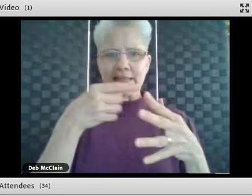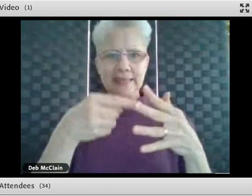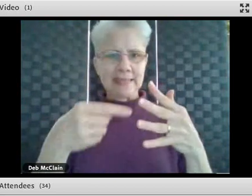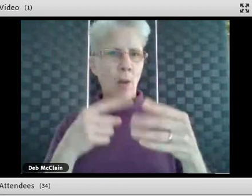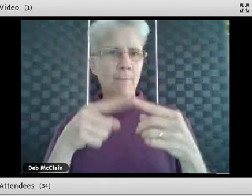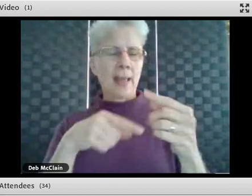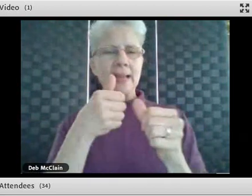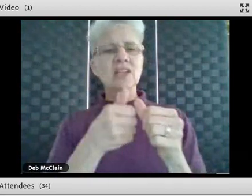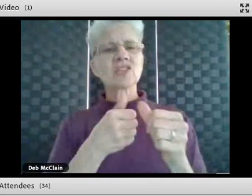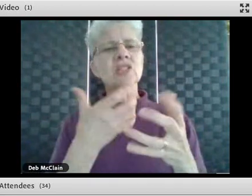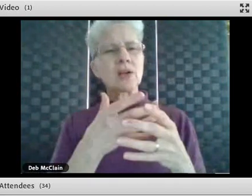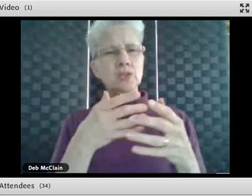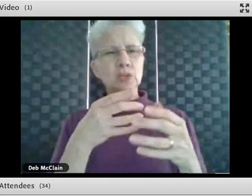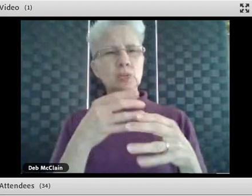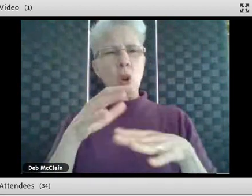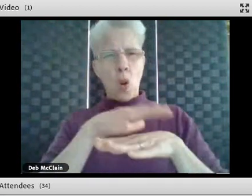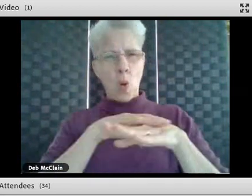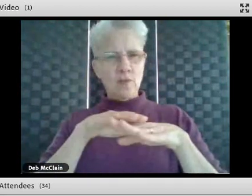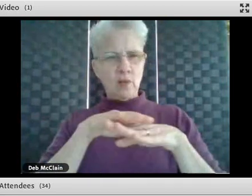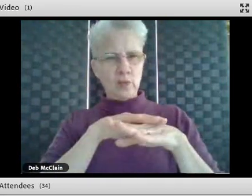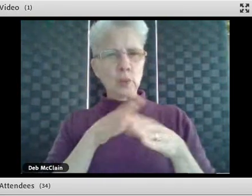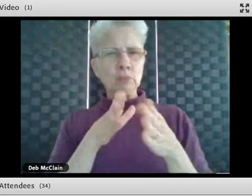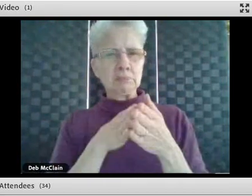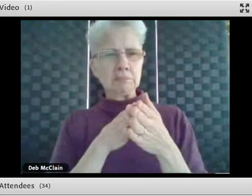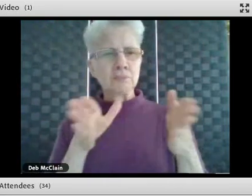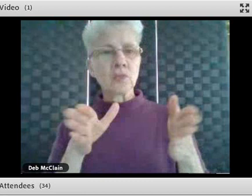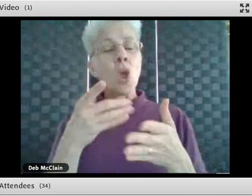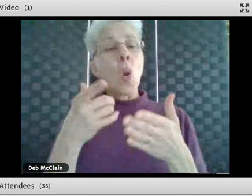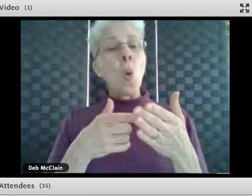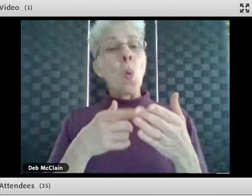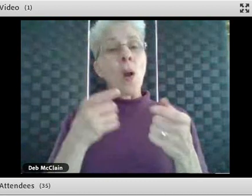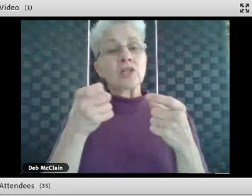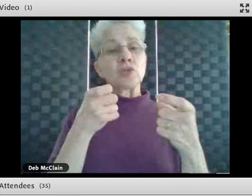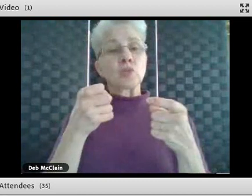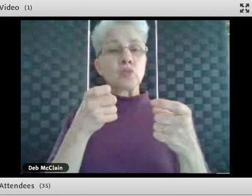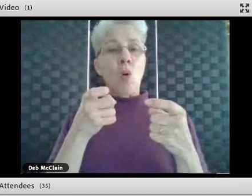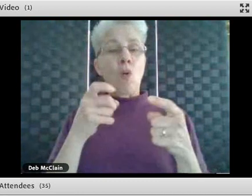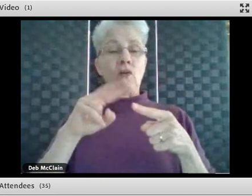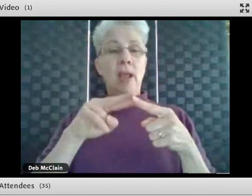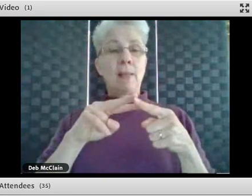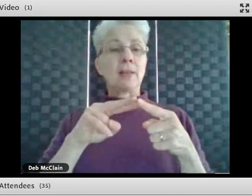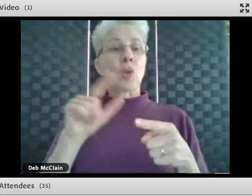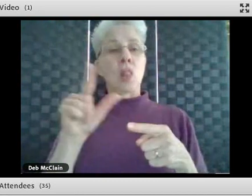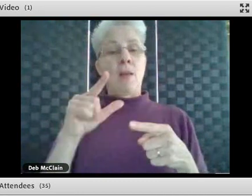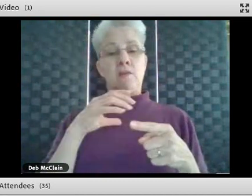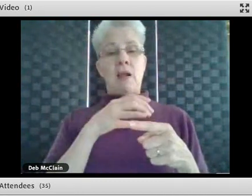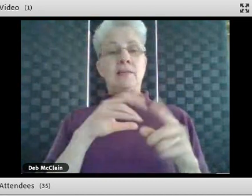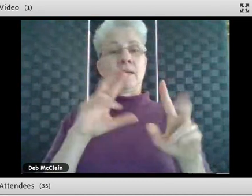I just want to give that overview in addition to what are controlled vocabularies. So, Library of Congress Subject Headings